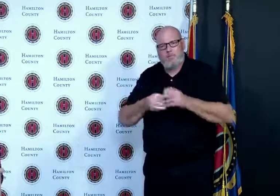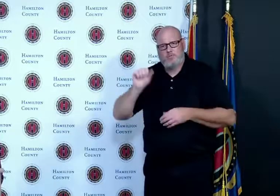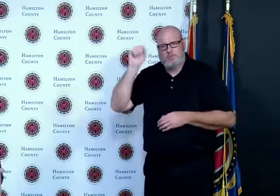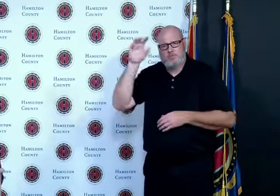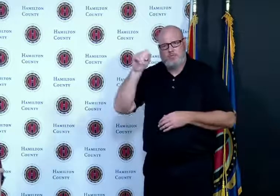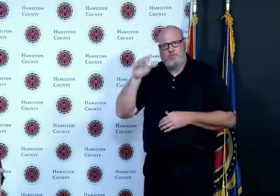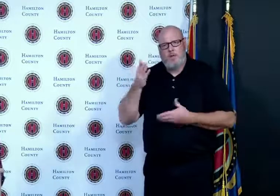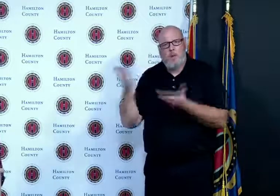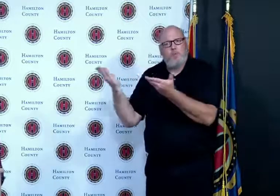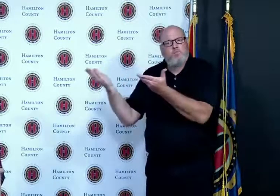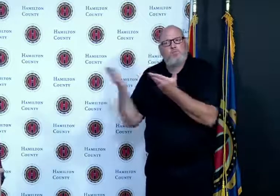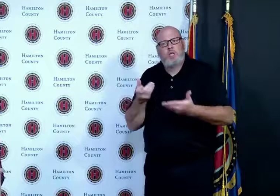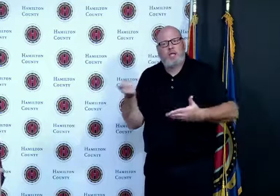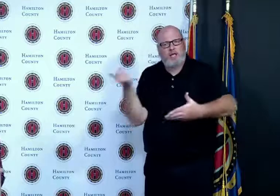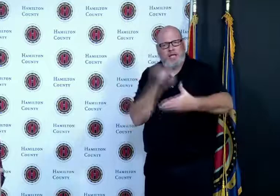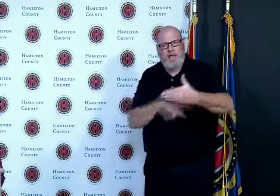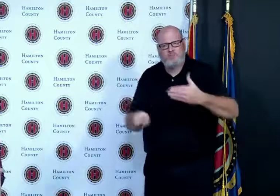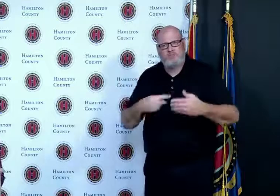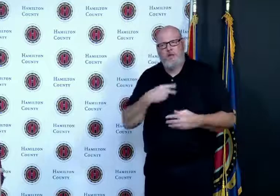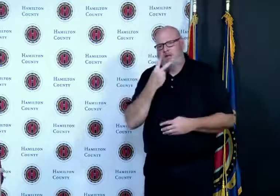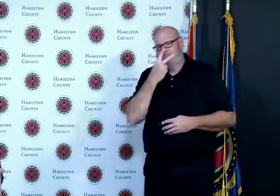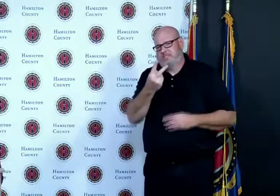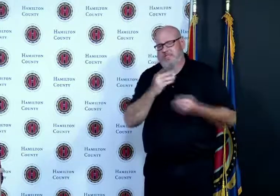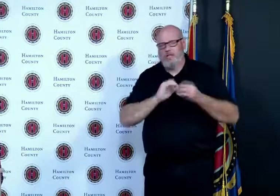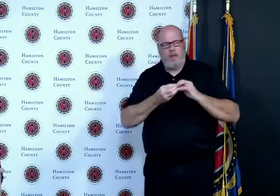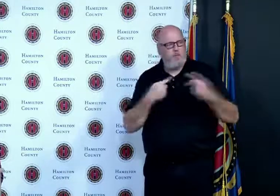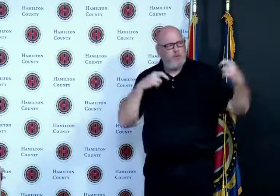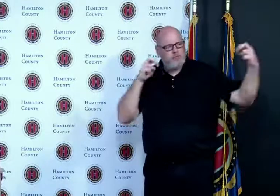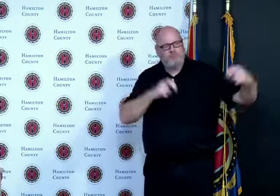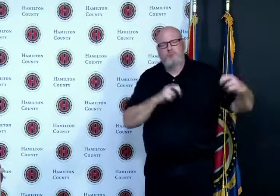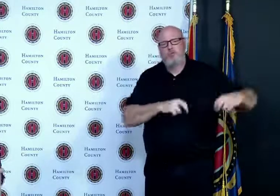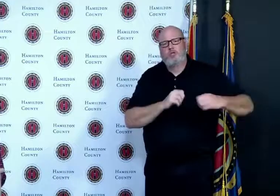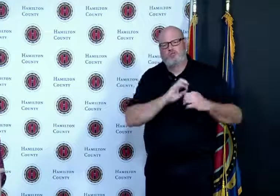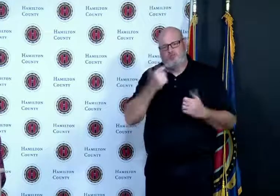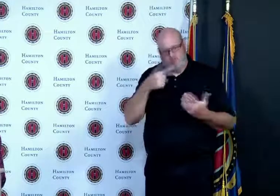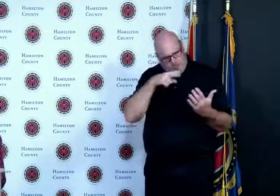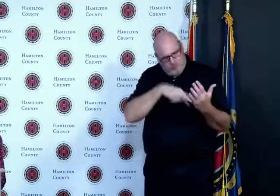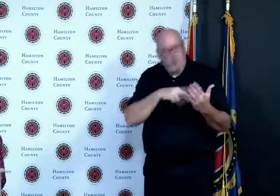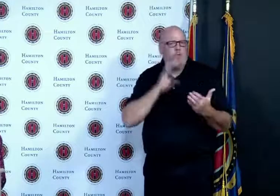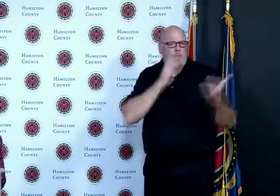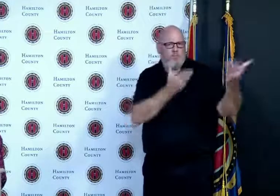this a number of times Greg and I get together a lot during the week outside briefings and so